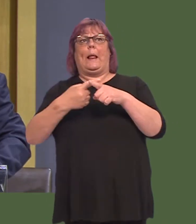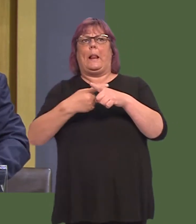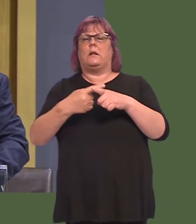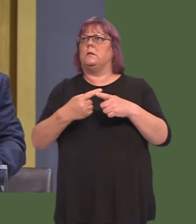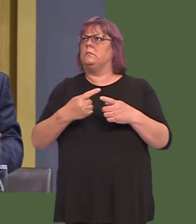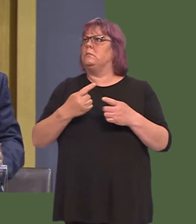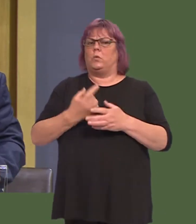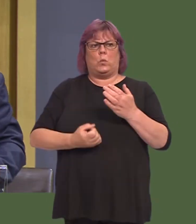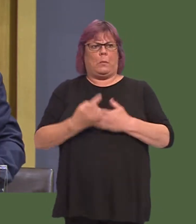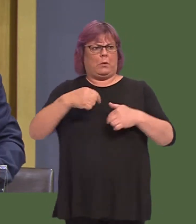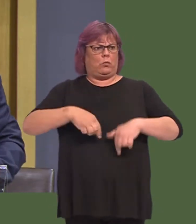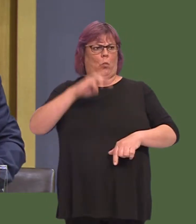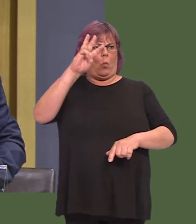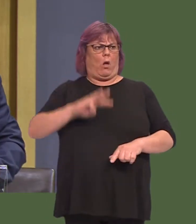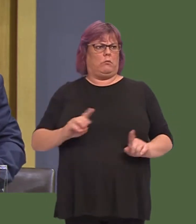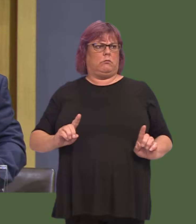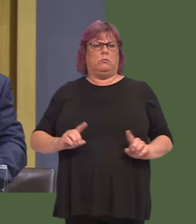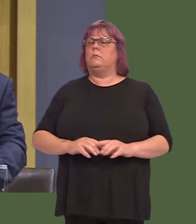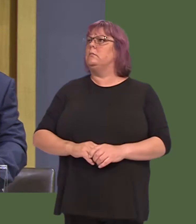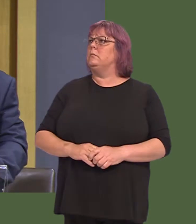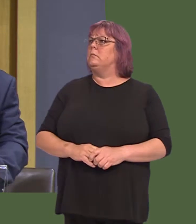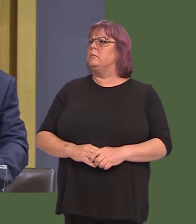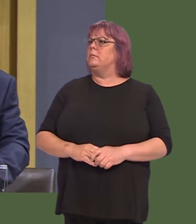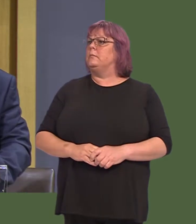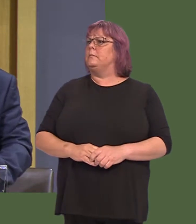So, where is Wales?